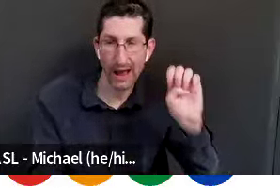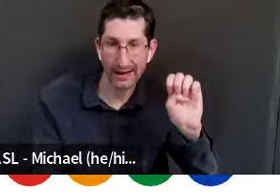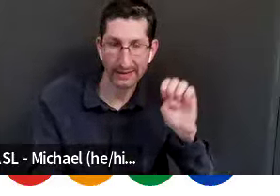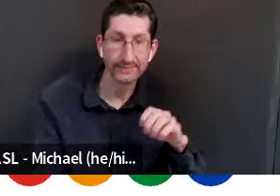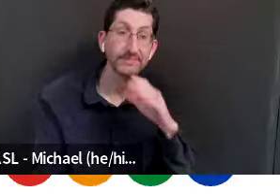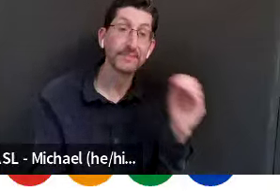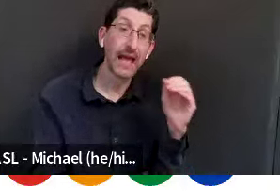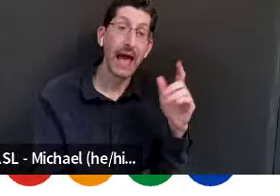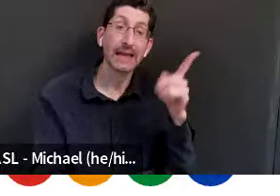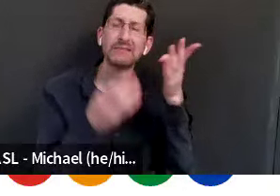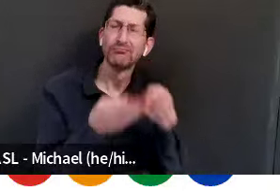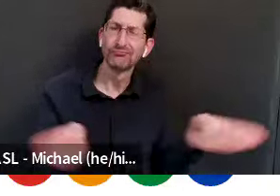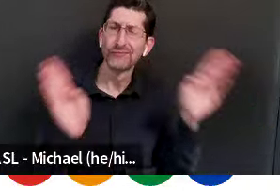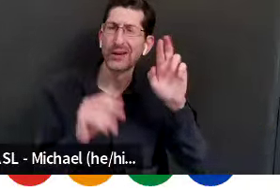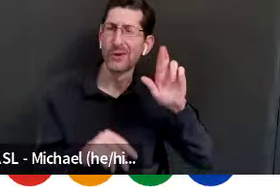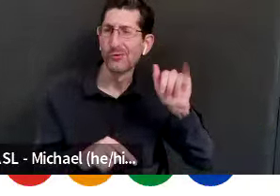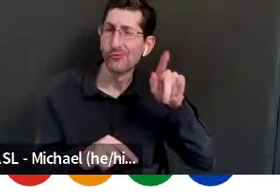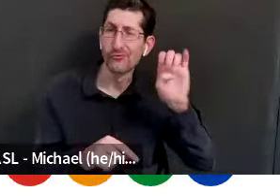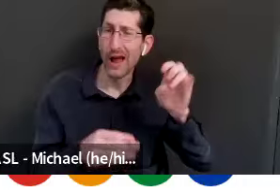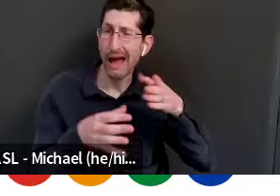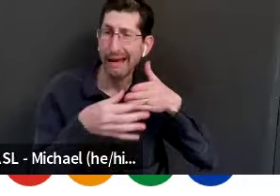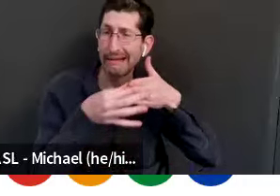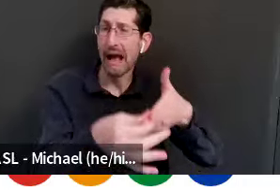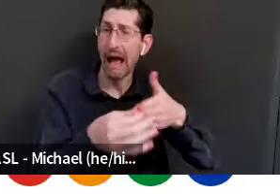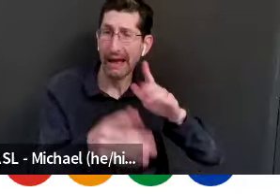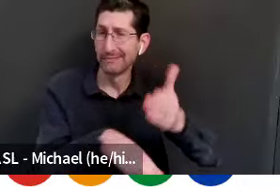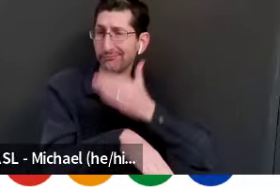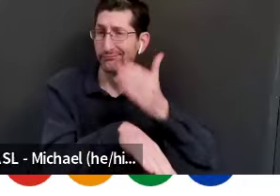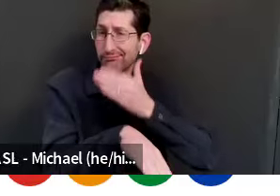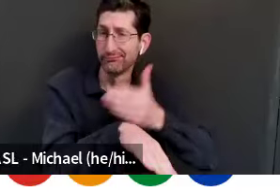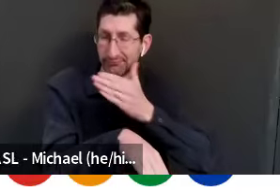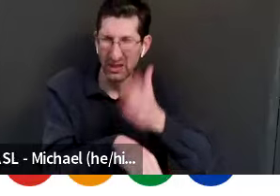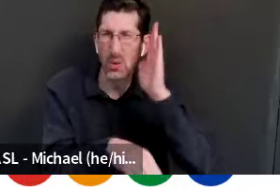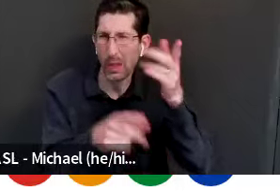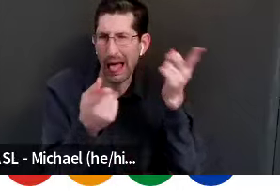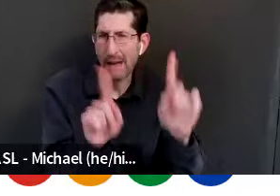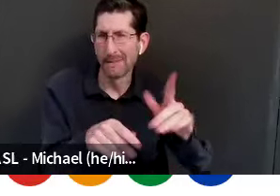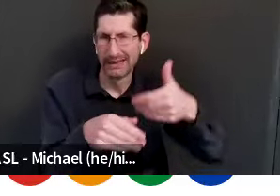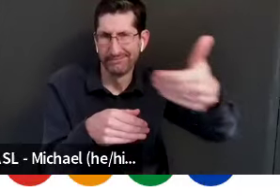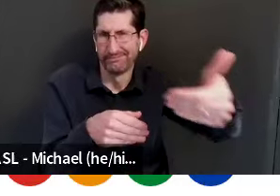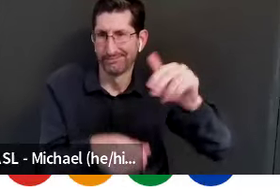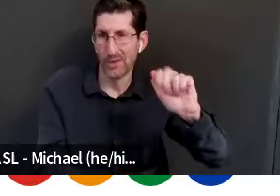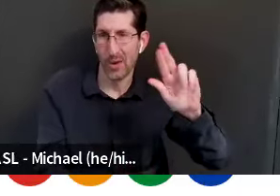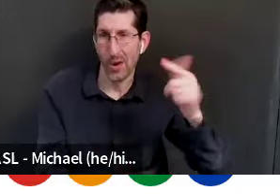RIDE GUIDE UPDATES OVERALL. OUR NEXT SORT OF REVISION OF THE RIDE GUIDE IS TARGETED TO HAPPEN